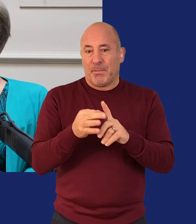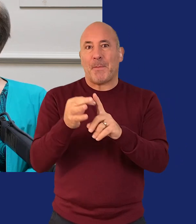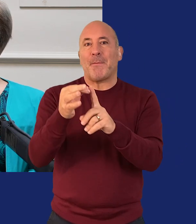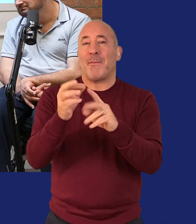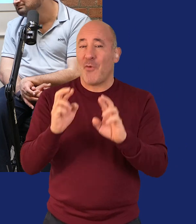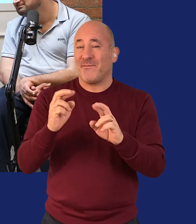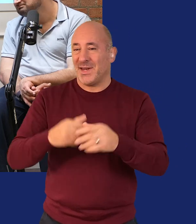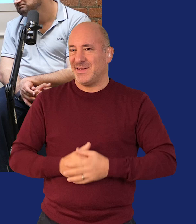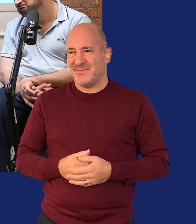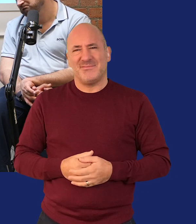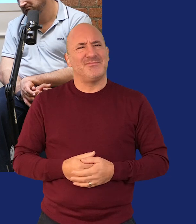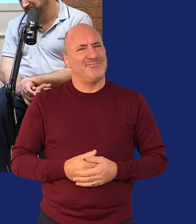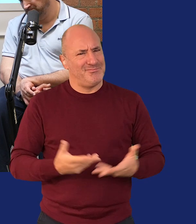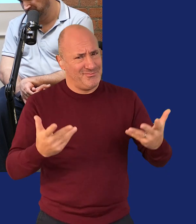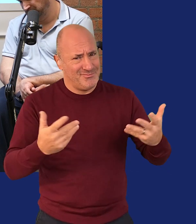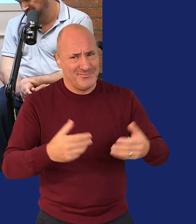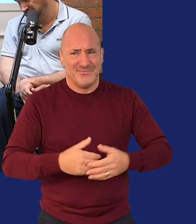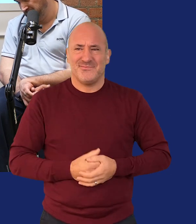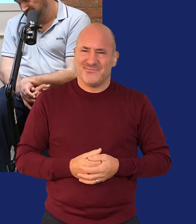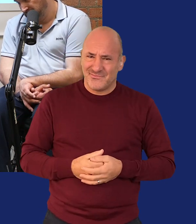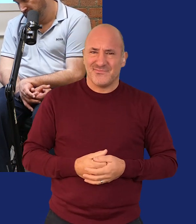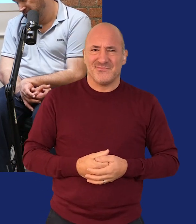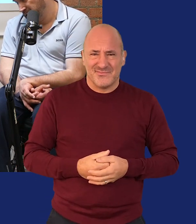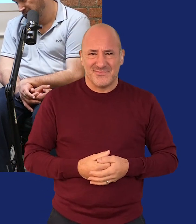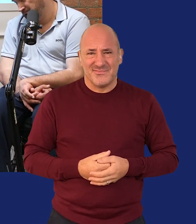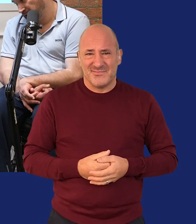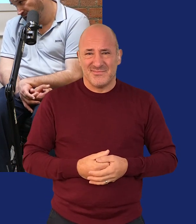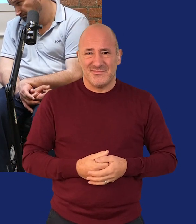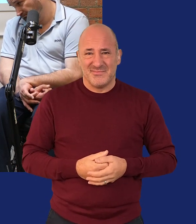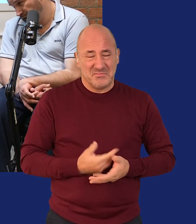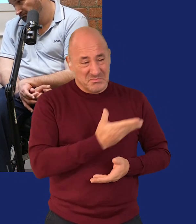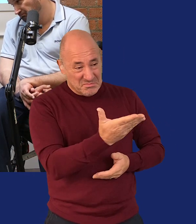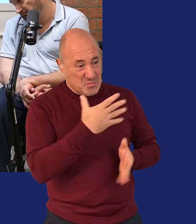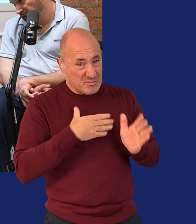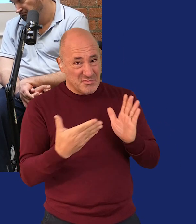Of course, of course. Like, is there anything you'd like to add?